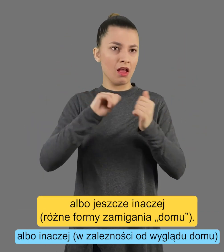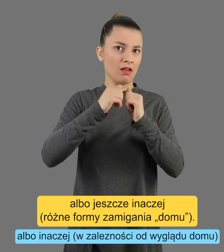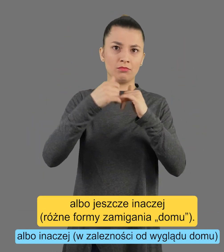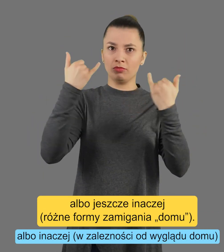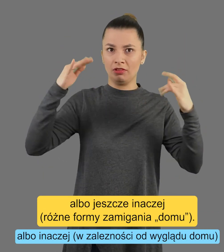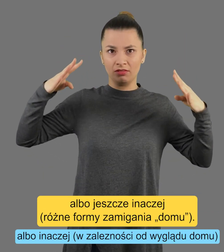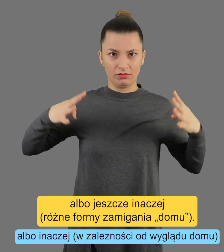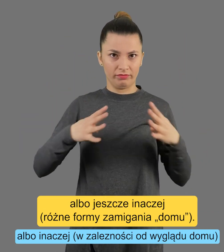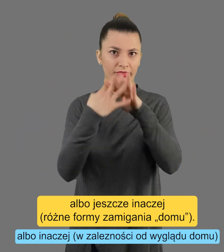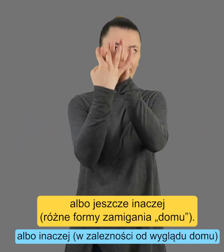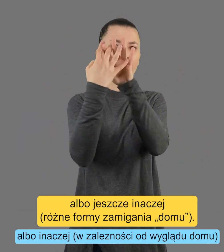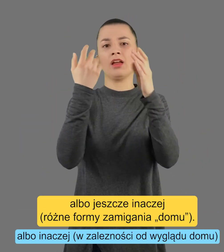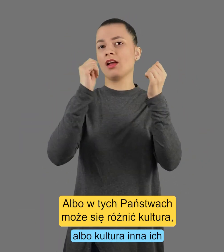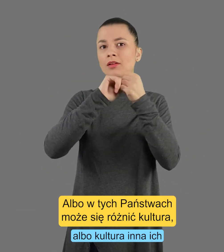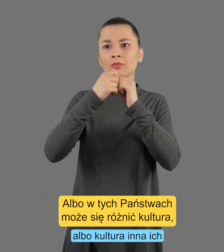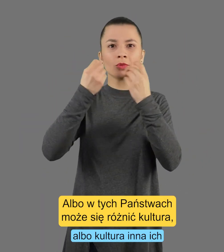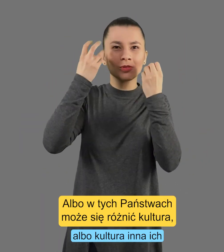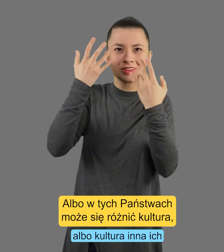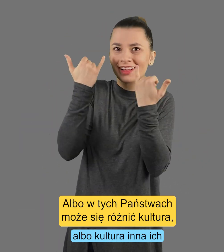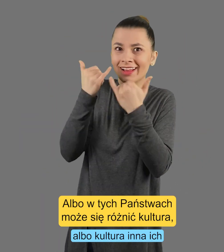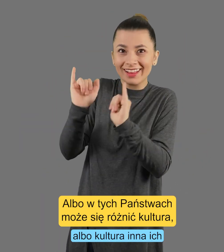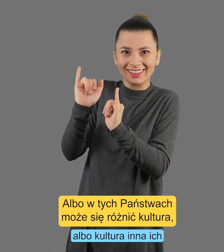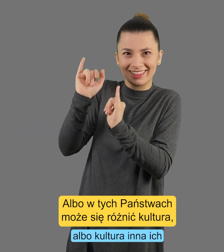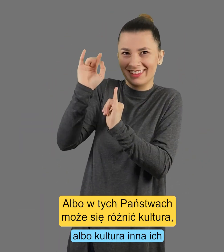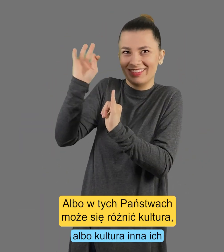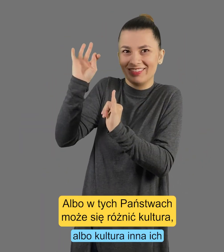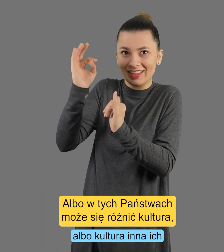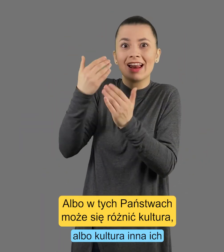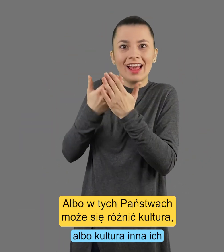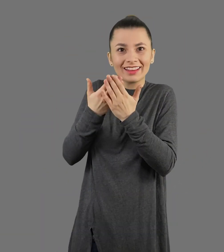or even differently (different ways to show in sign "house"). Or the culture may be different in those States,